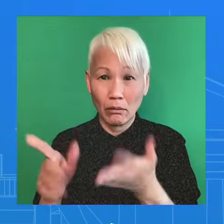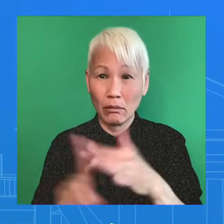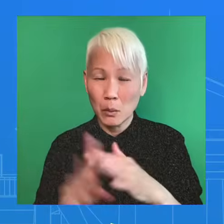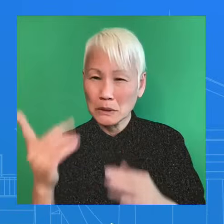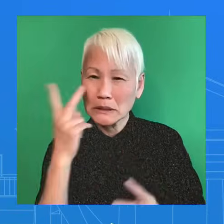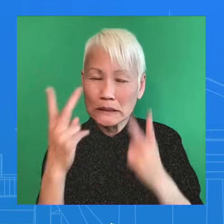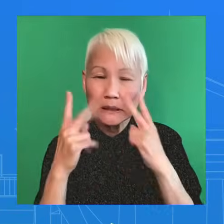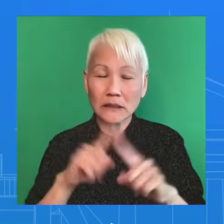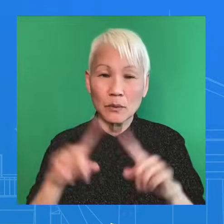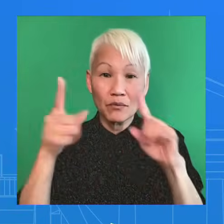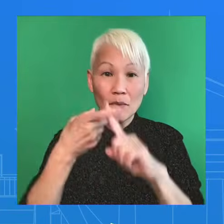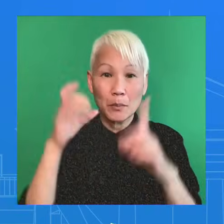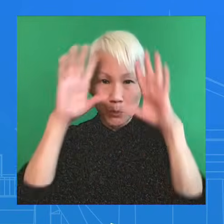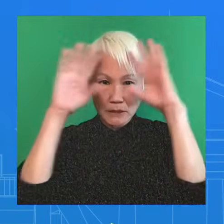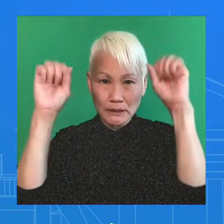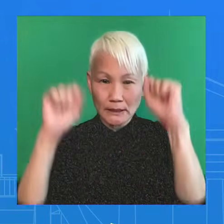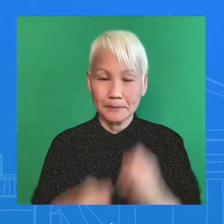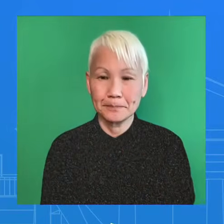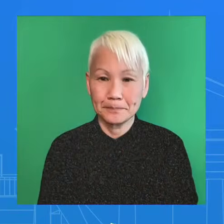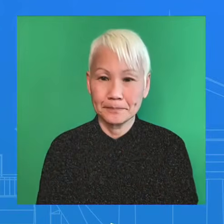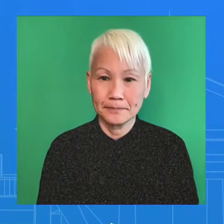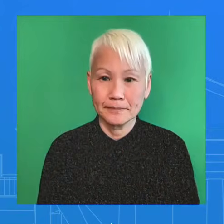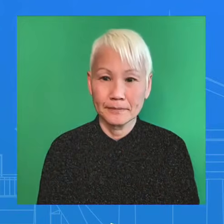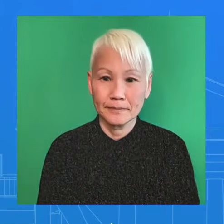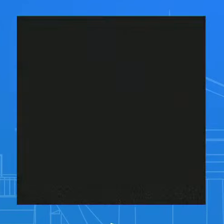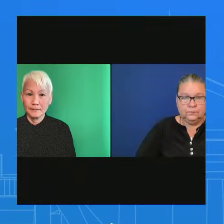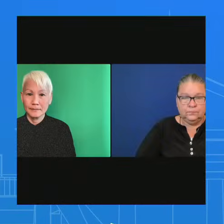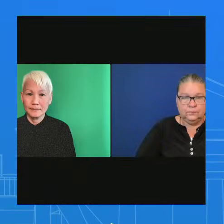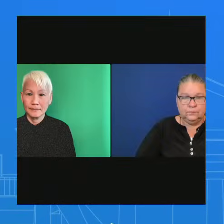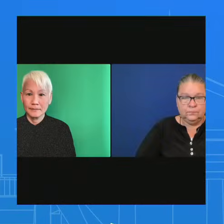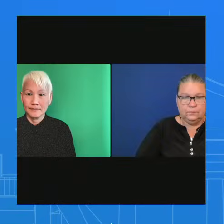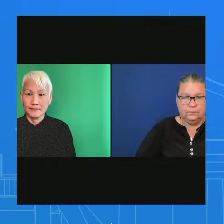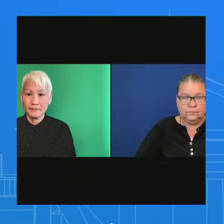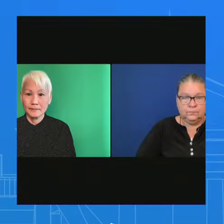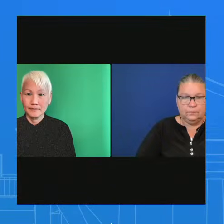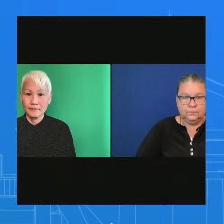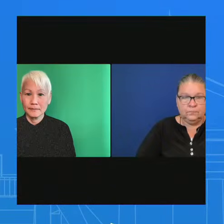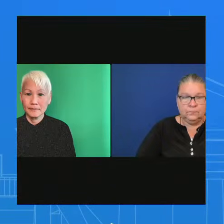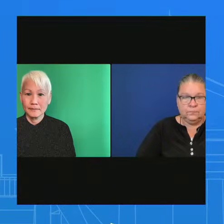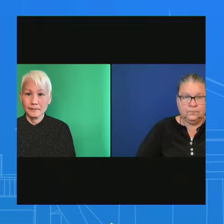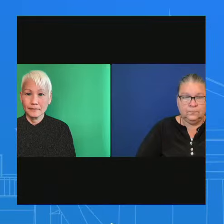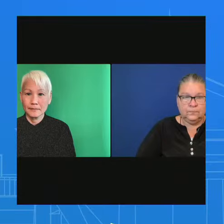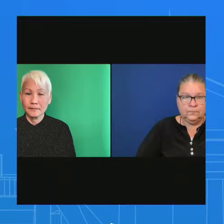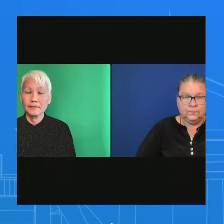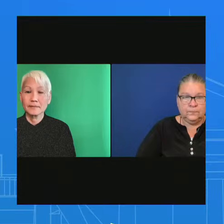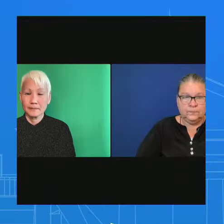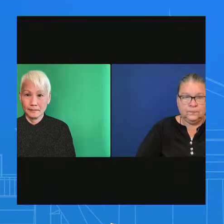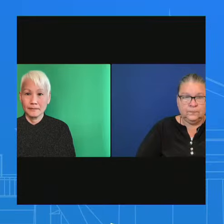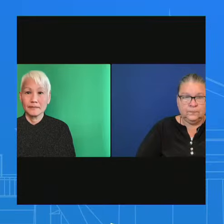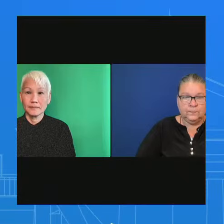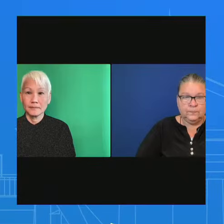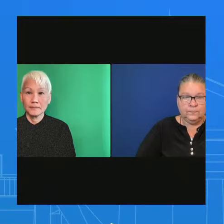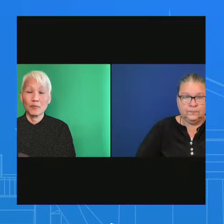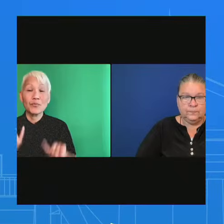The Press: --journalists at Gannett newspapers are on strike today. Just wondering if the President has a message for them. Does he support them? Ms. Jean-Pierre: So, as you know, the President,